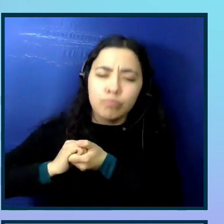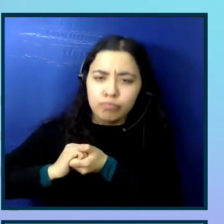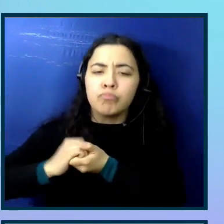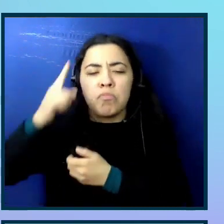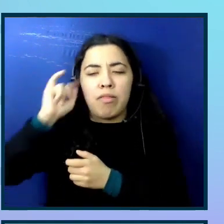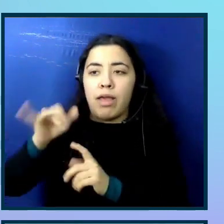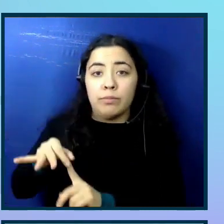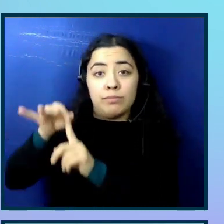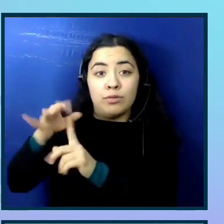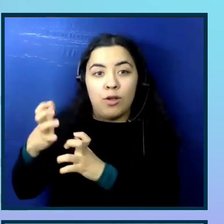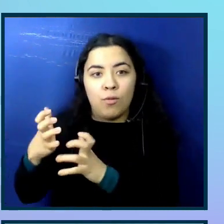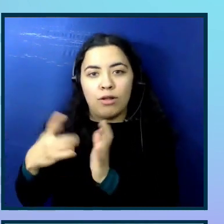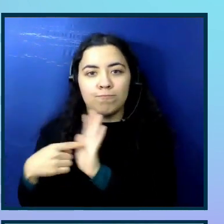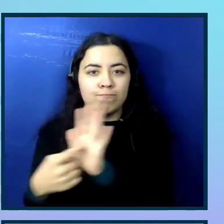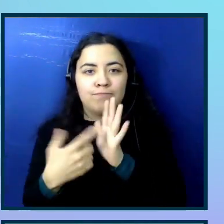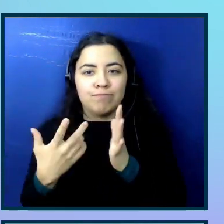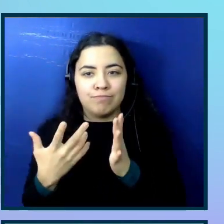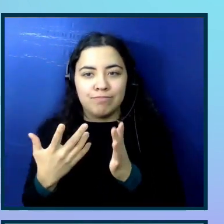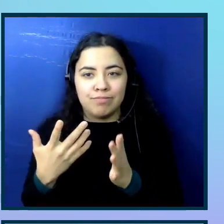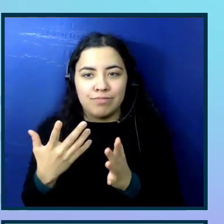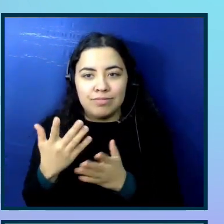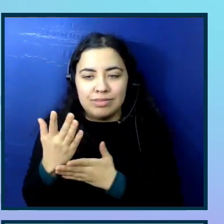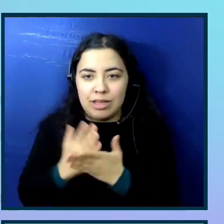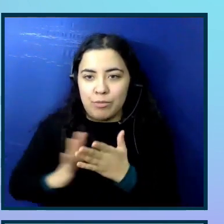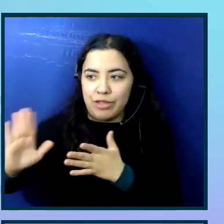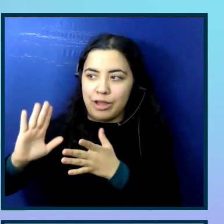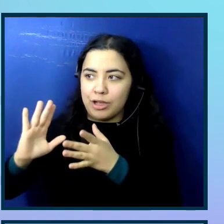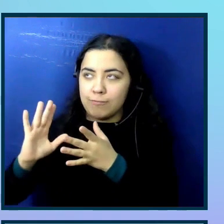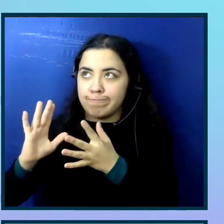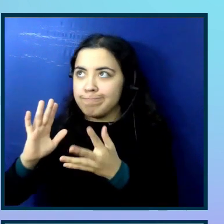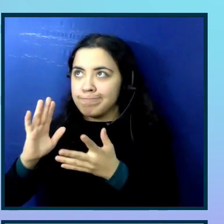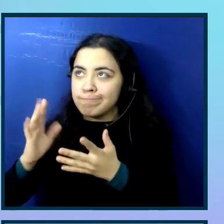So we wanna share this talk like some of the things that we're lucky enough to have,